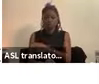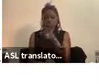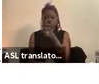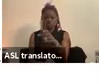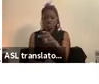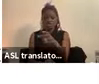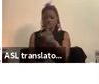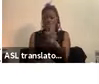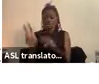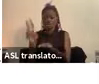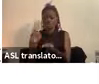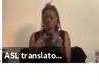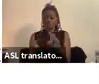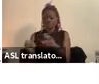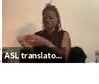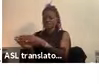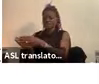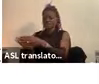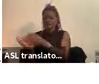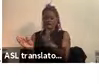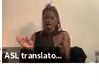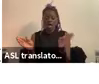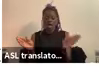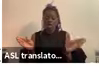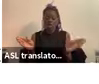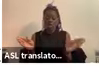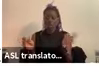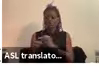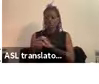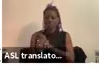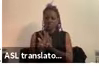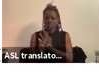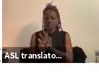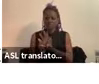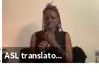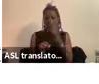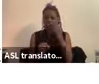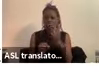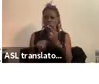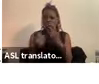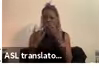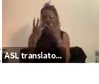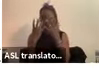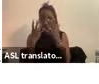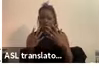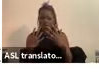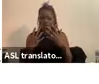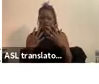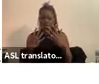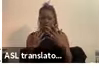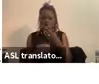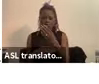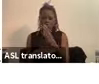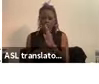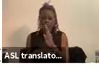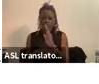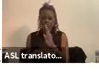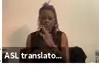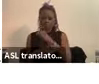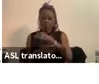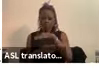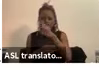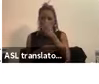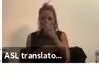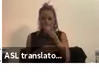You can see this dark blue line here is the 65 plus age group.